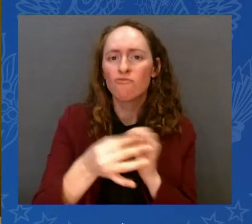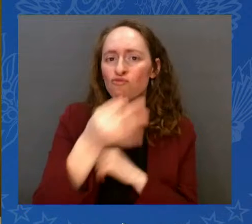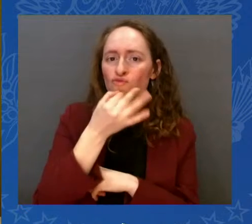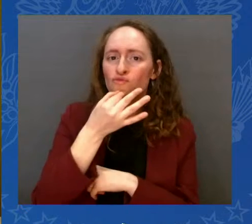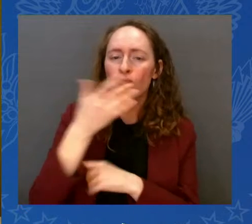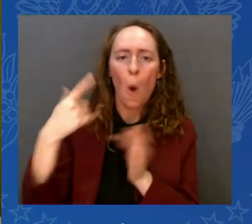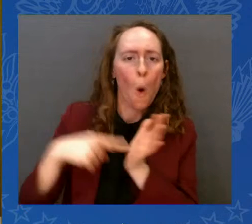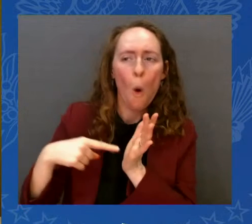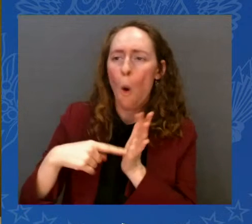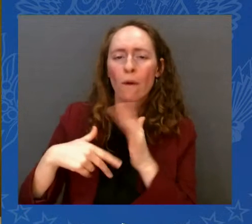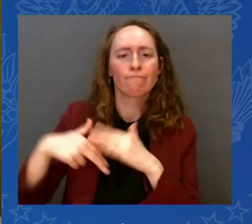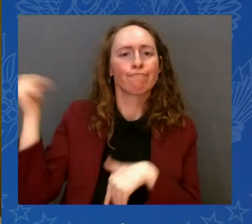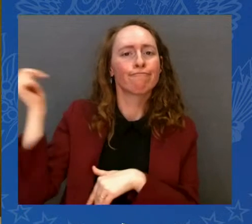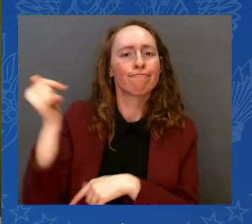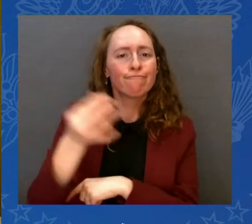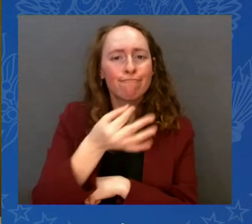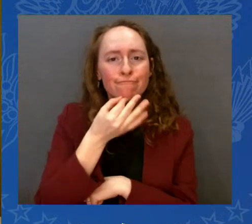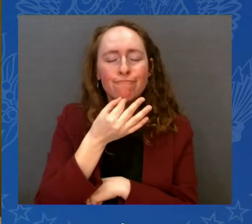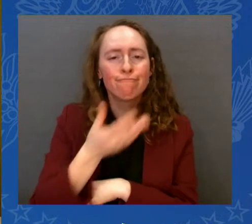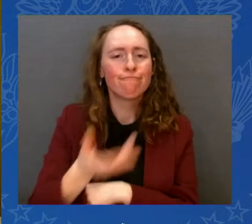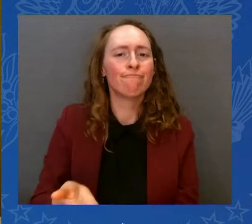we had somewhat of a debate in the State of the Union.